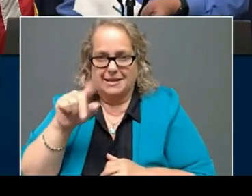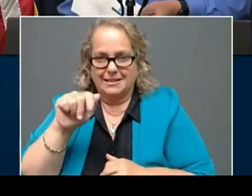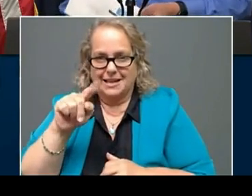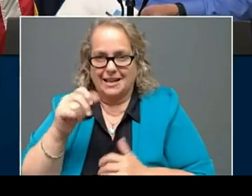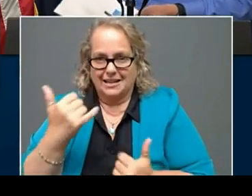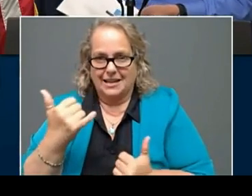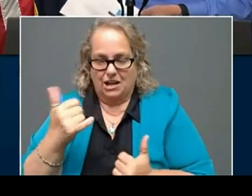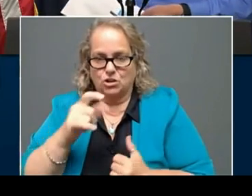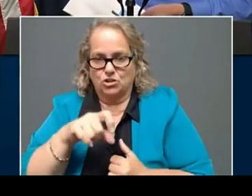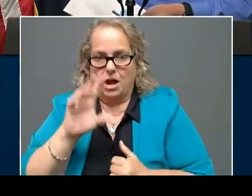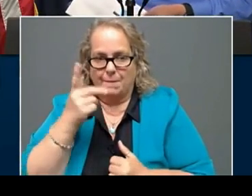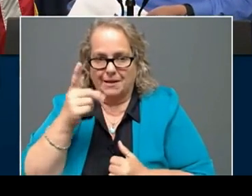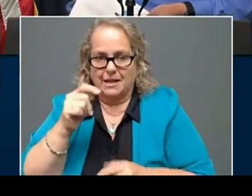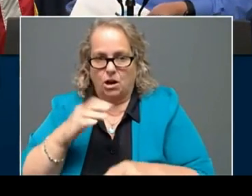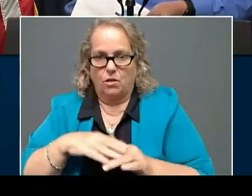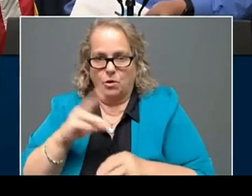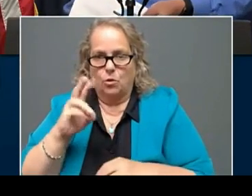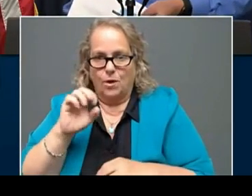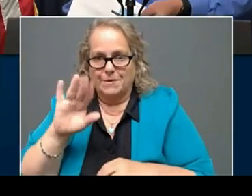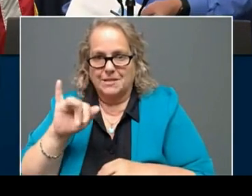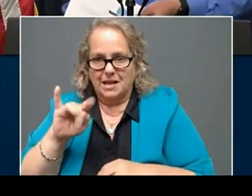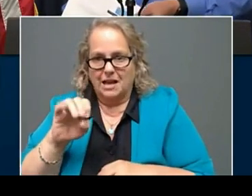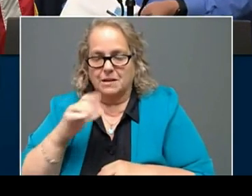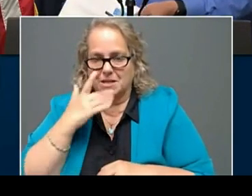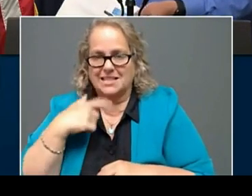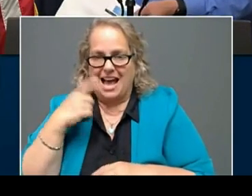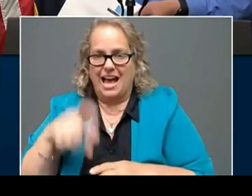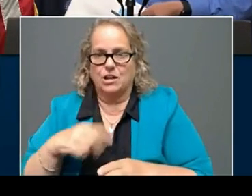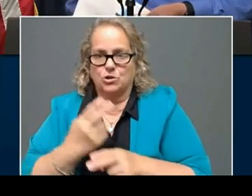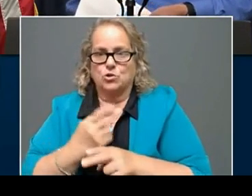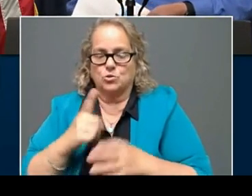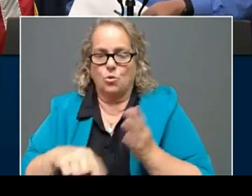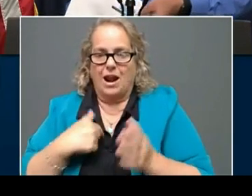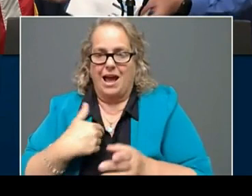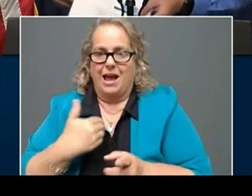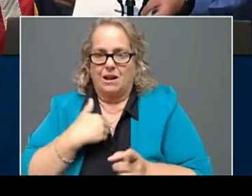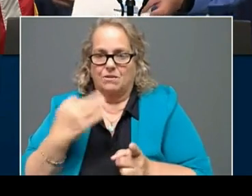on the website, but I had to use what I had from Friday. We had no red counties